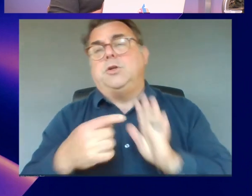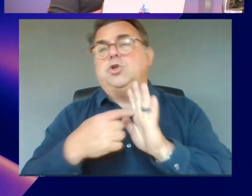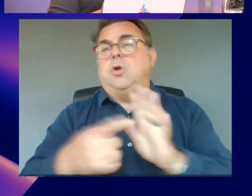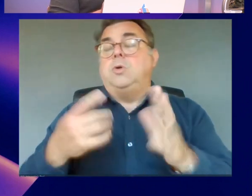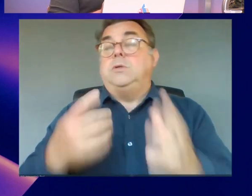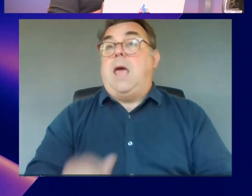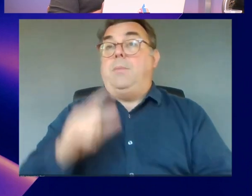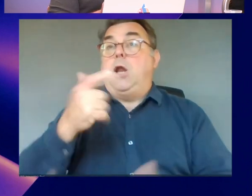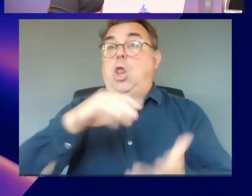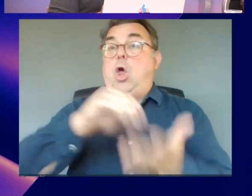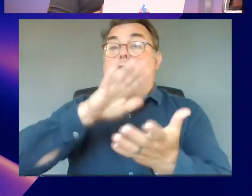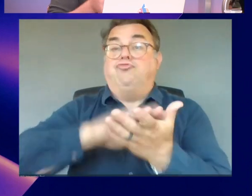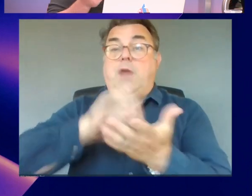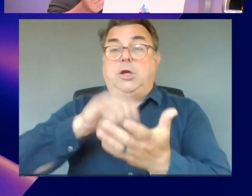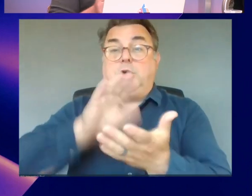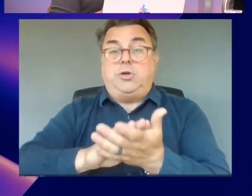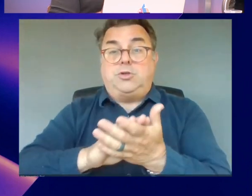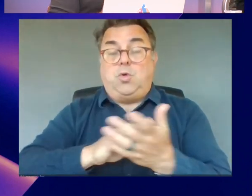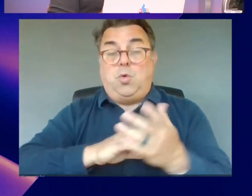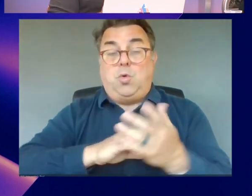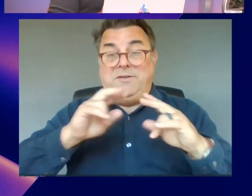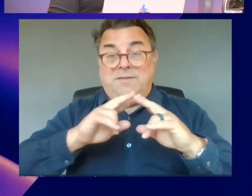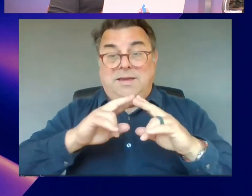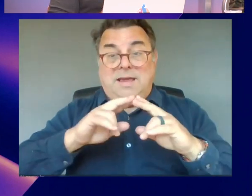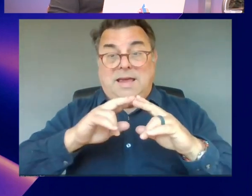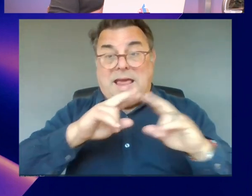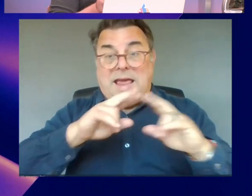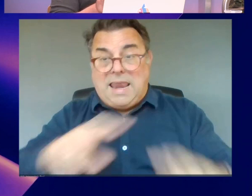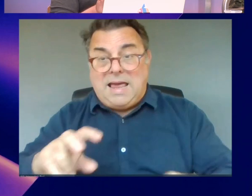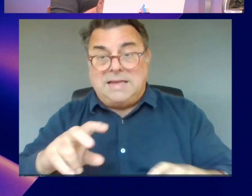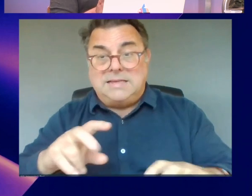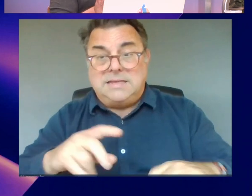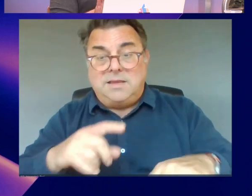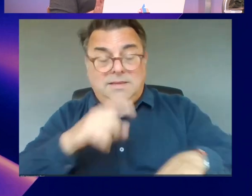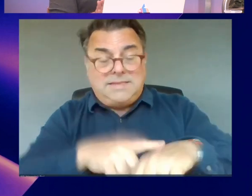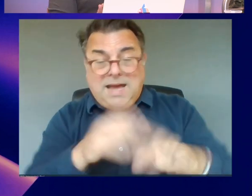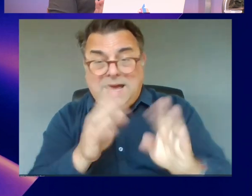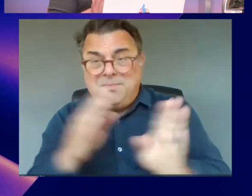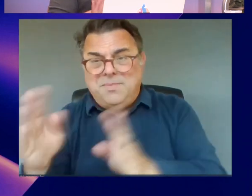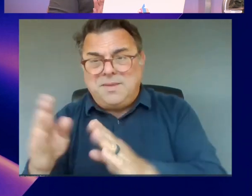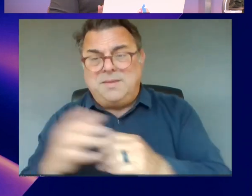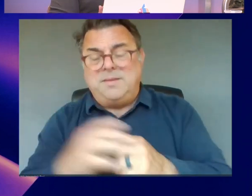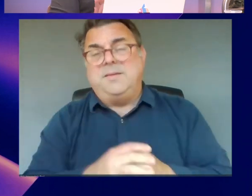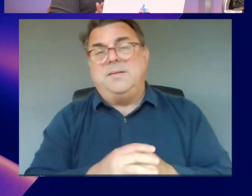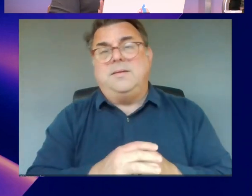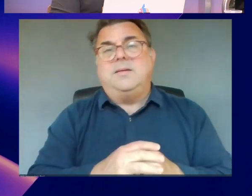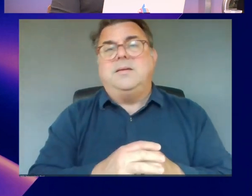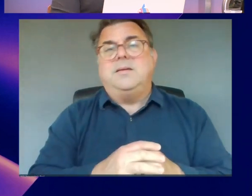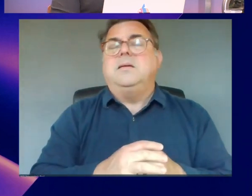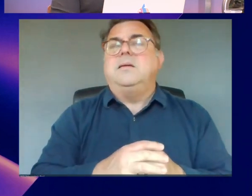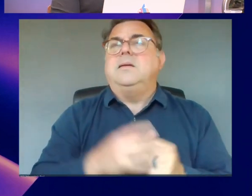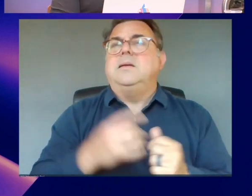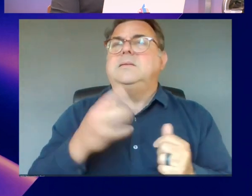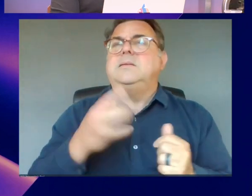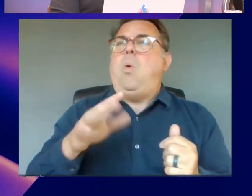We've kind of scanned the timeframe. It tells you very high level that, hey, we found format, new format logs,